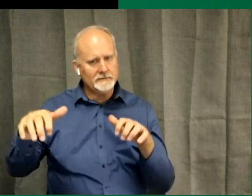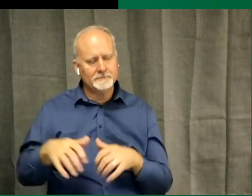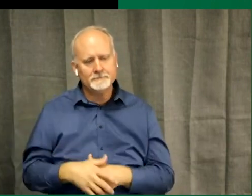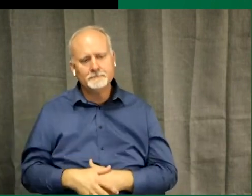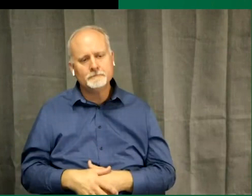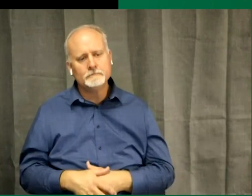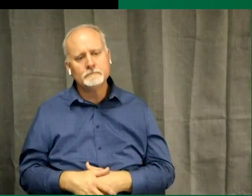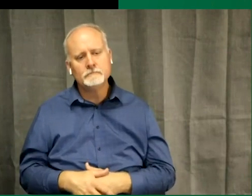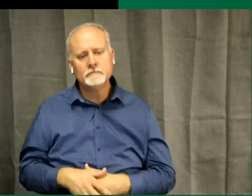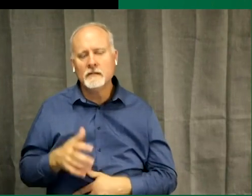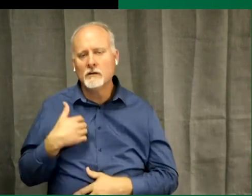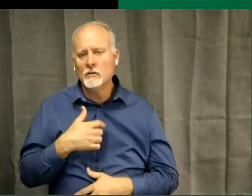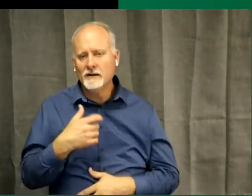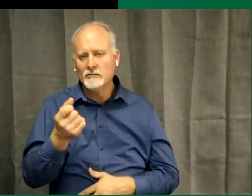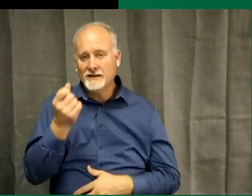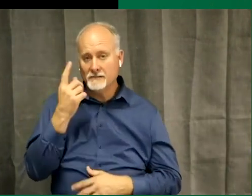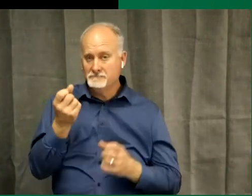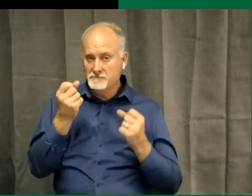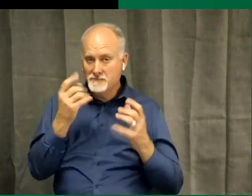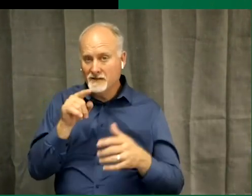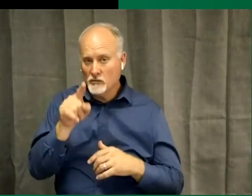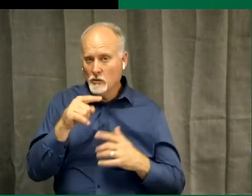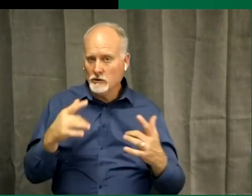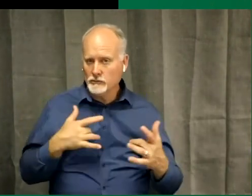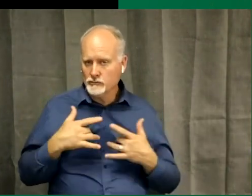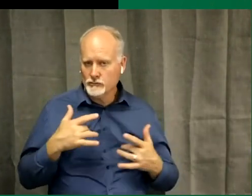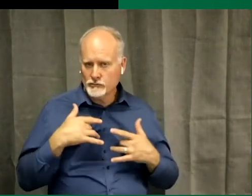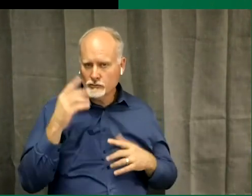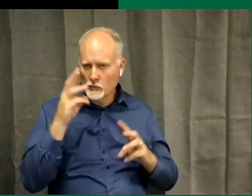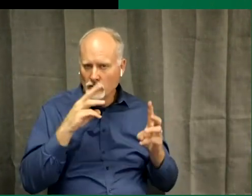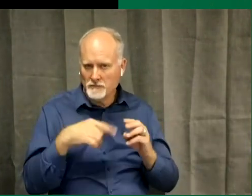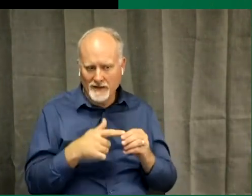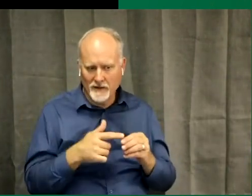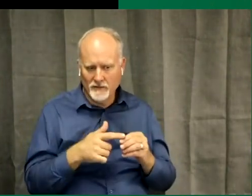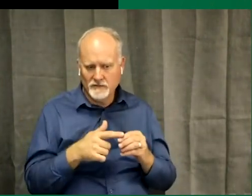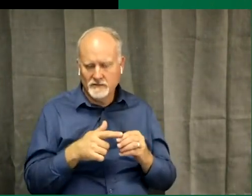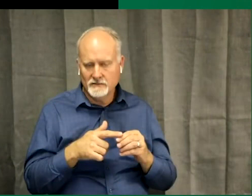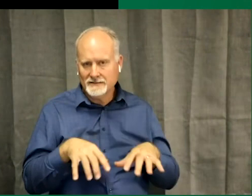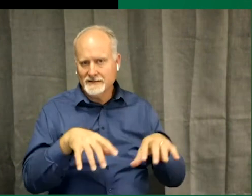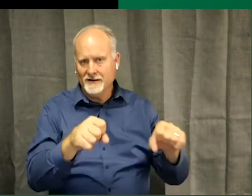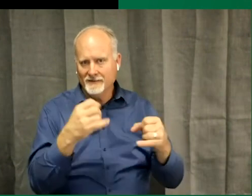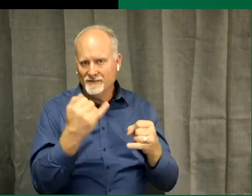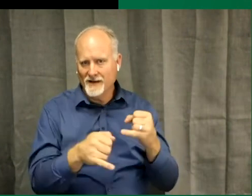we understand that many of you are concerned about taking your final exam and we know that